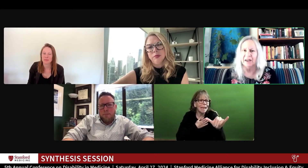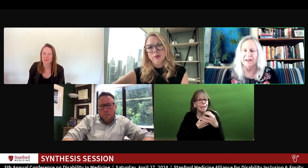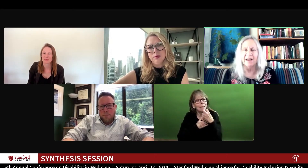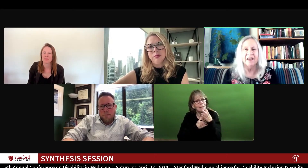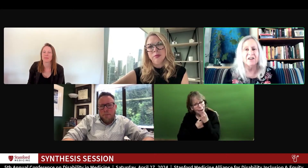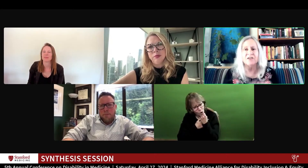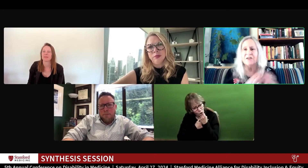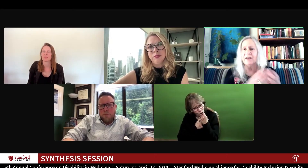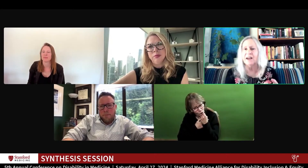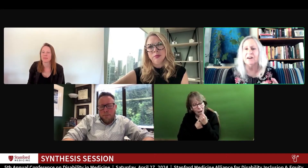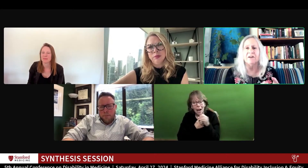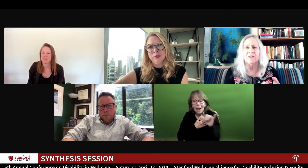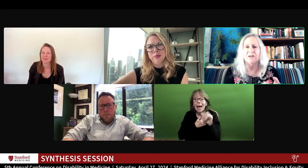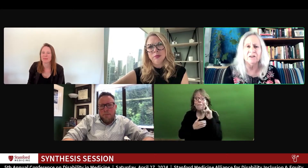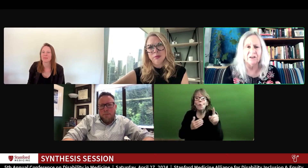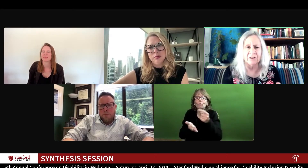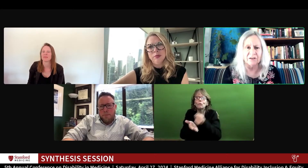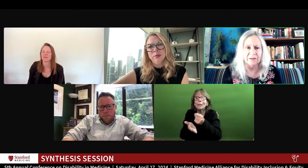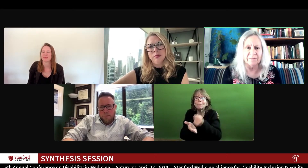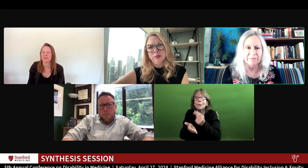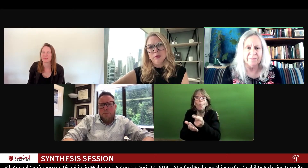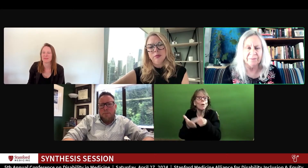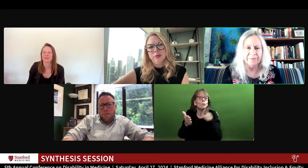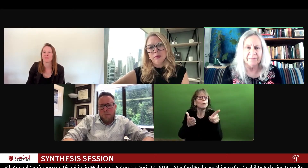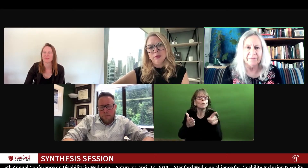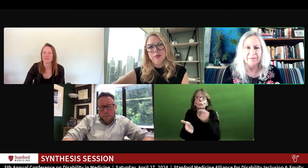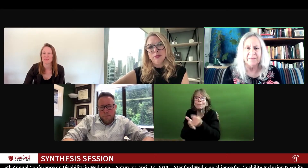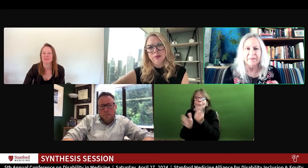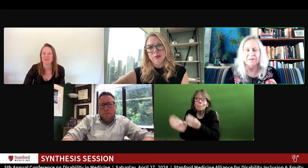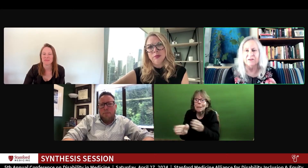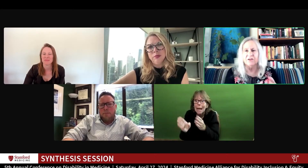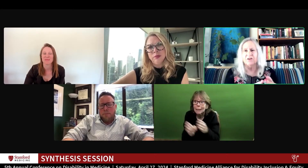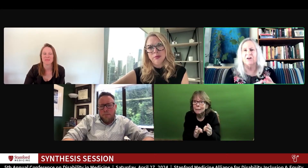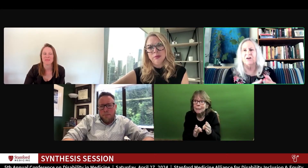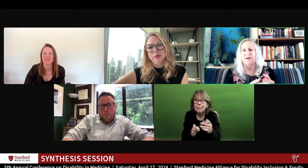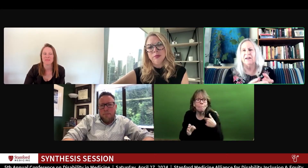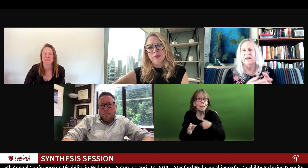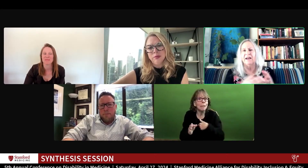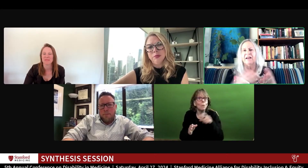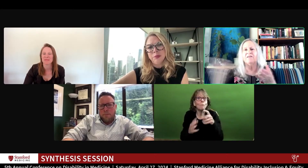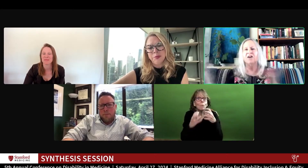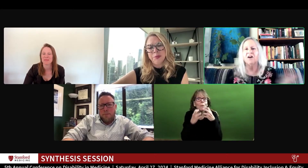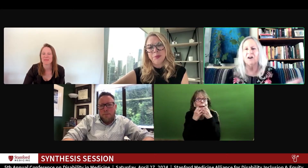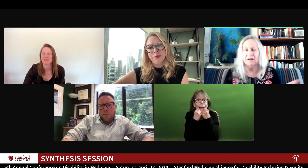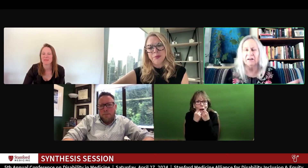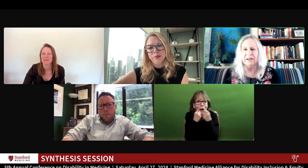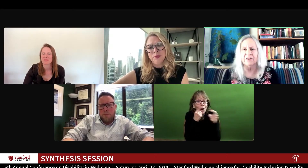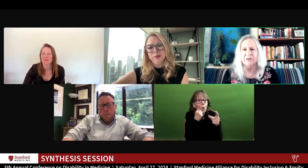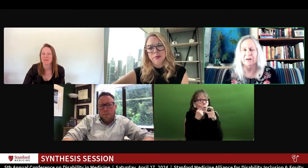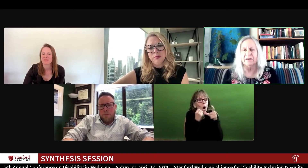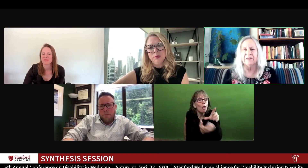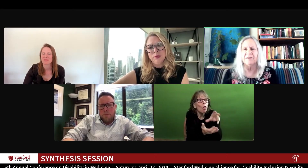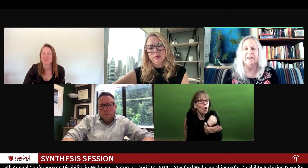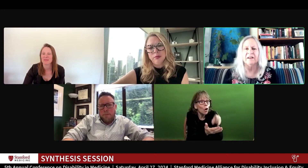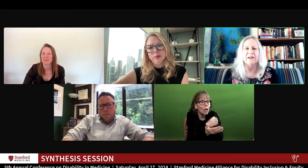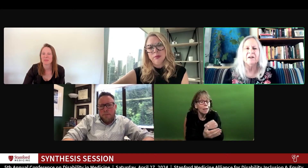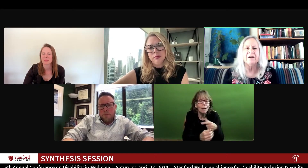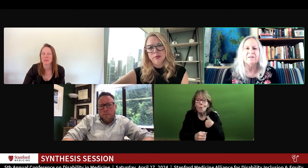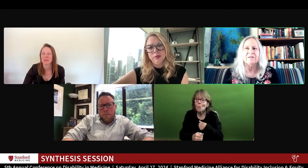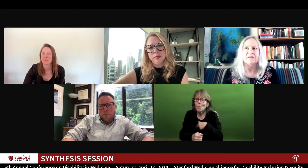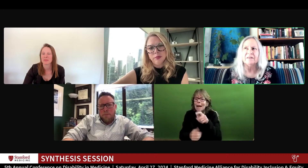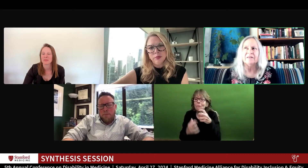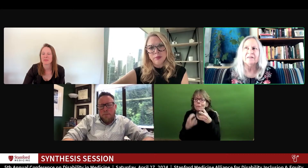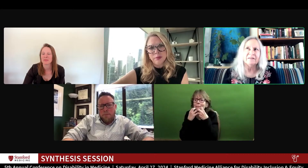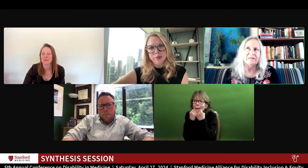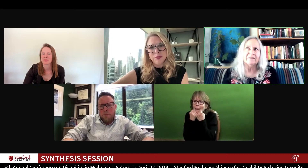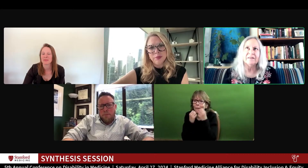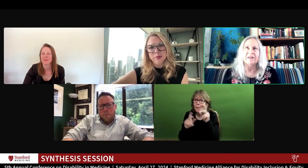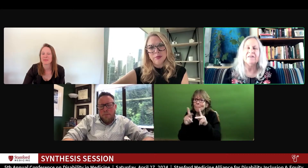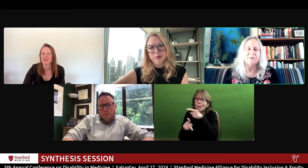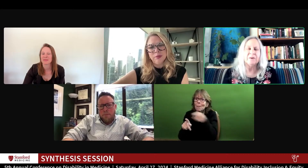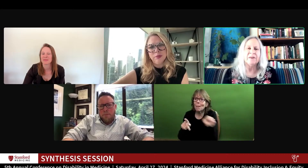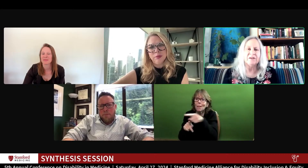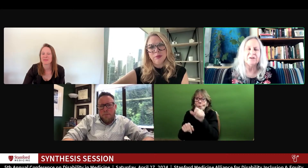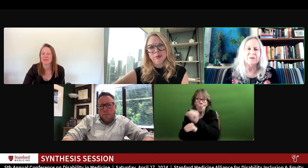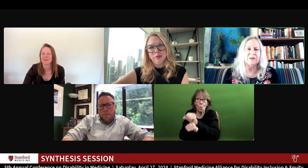And also the care of our learners, for sure, and of our colleagues who are living with the stories